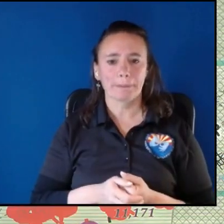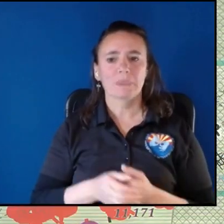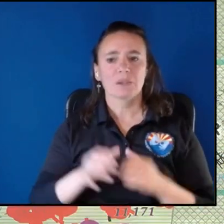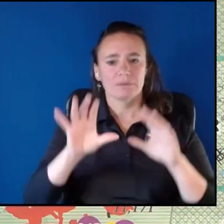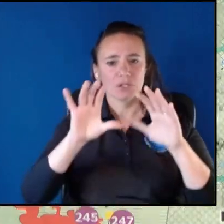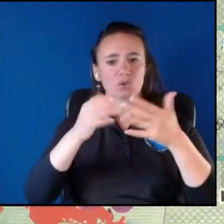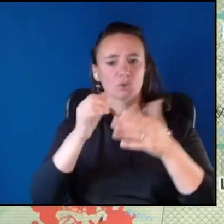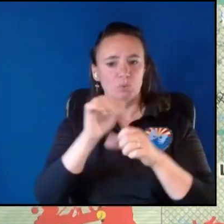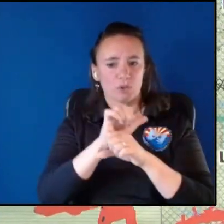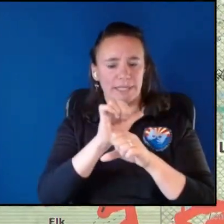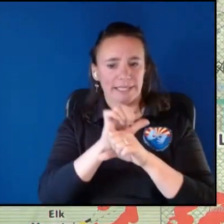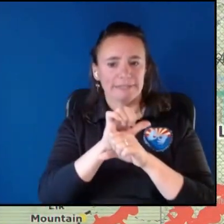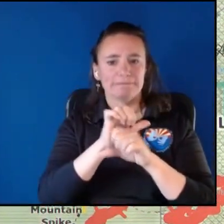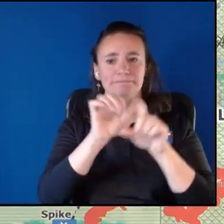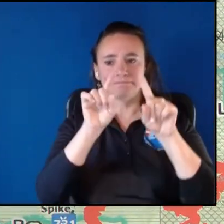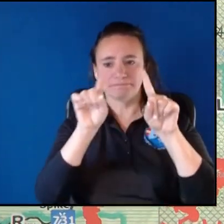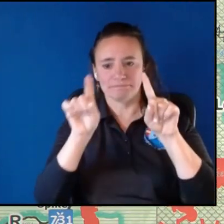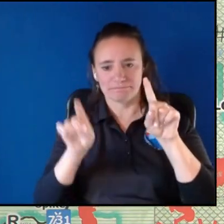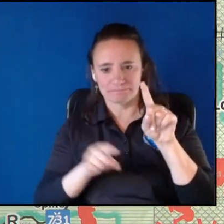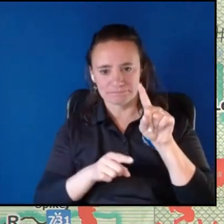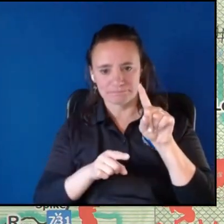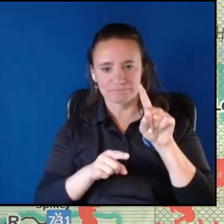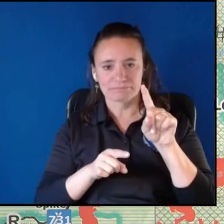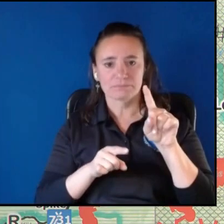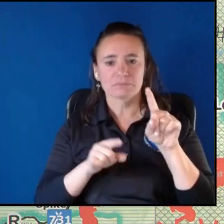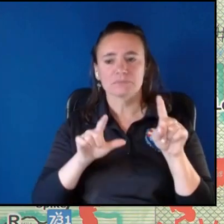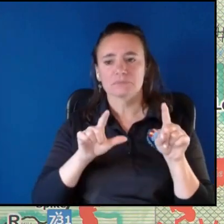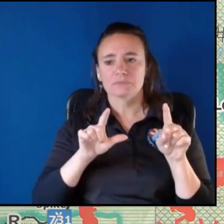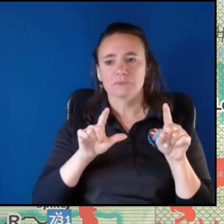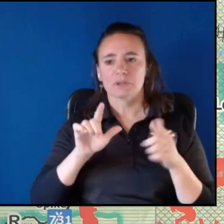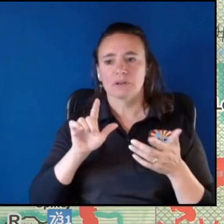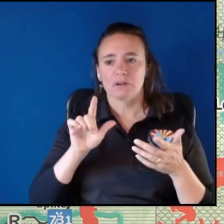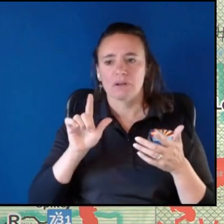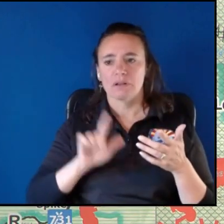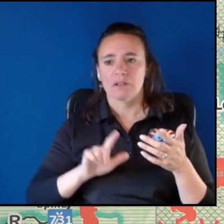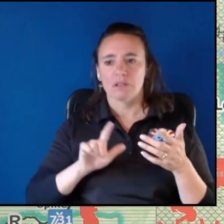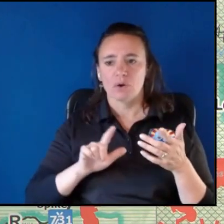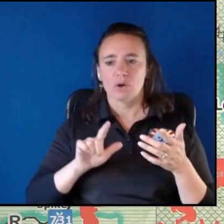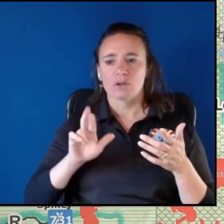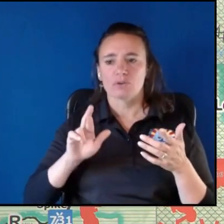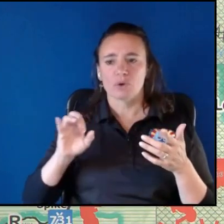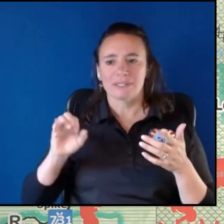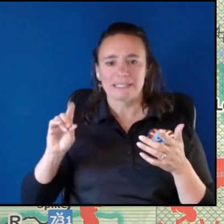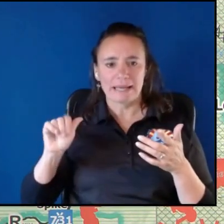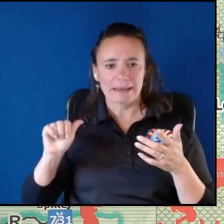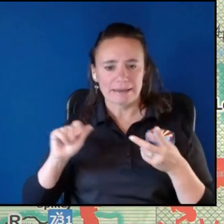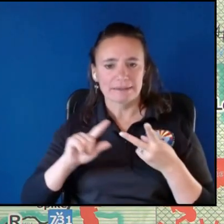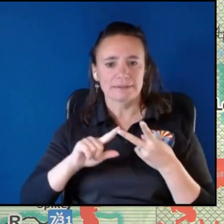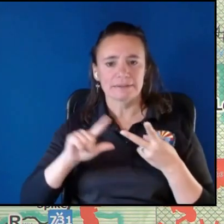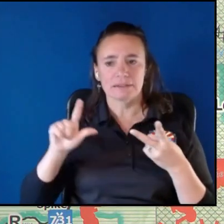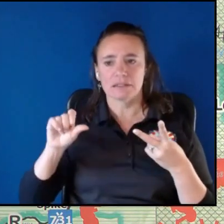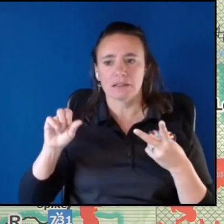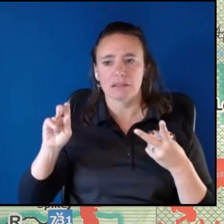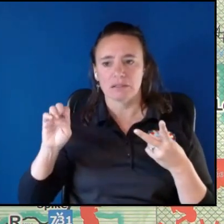Coming back down into the Lower Rociata and this area, the Lone Pine Mesa. We've got folks that are continuing to do work in there